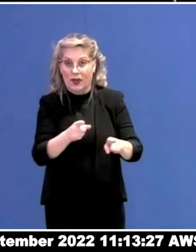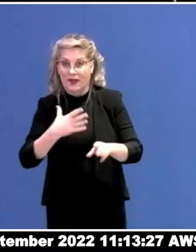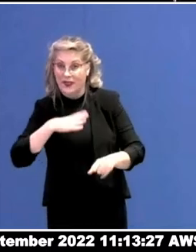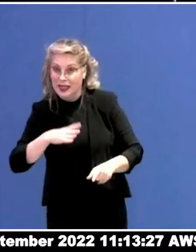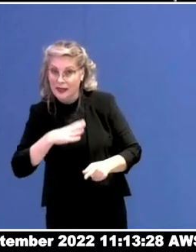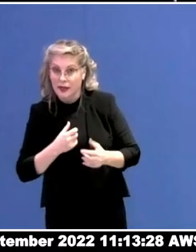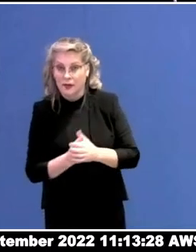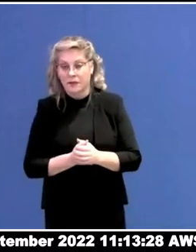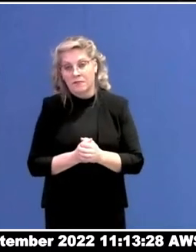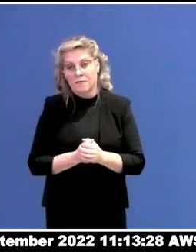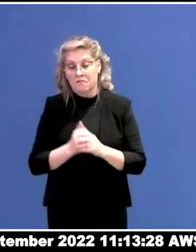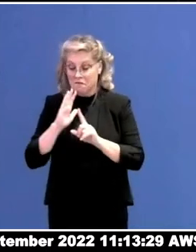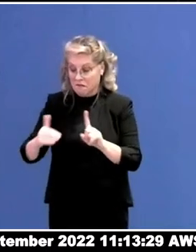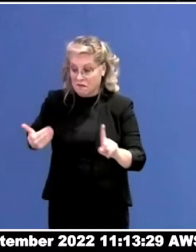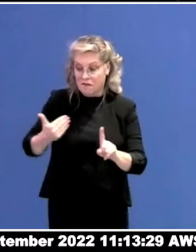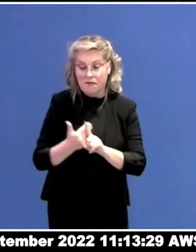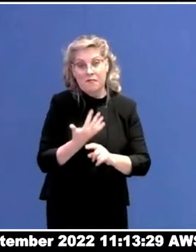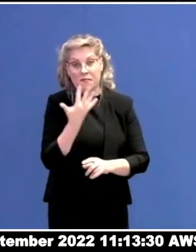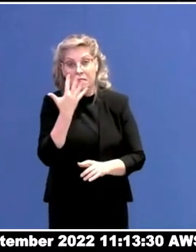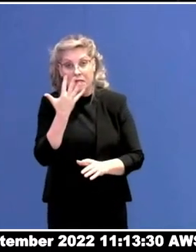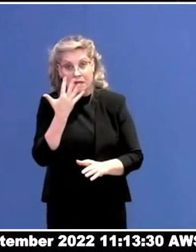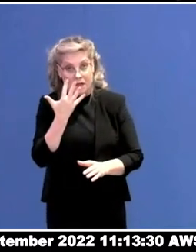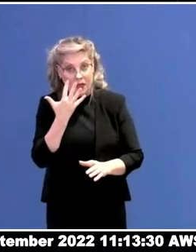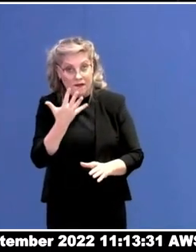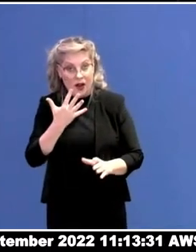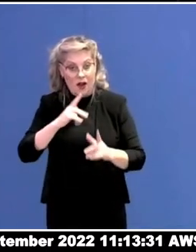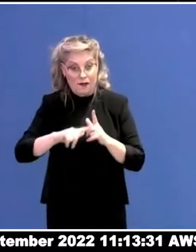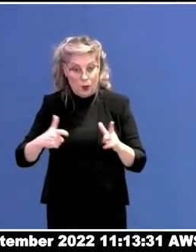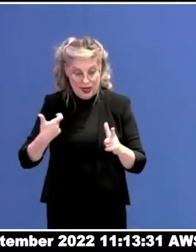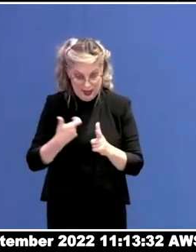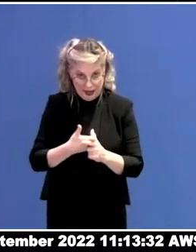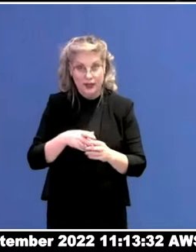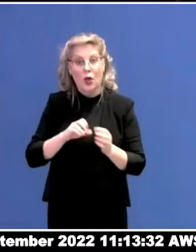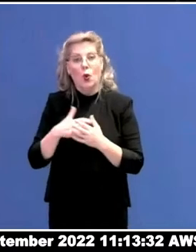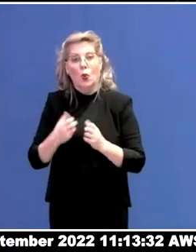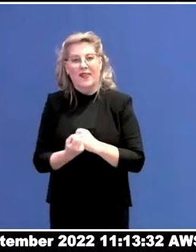Within the last five weeks, we have had two Aboriginal men come out of a prison, unsupported, both dead to suicide.